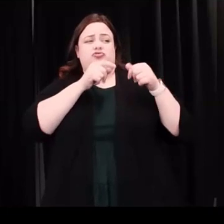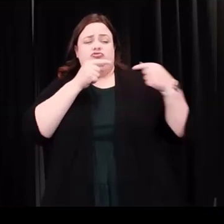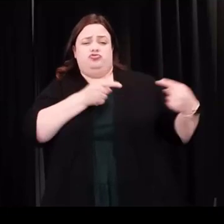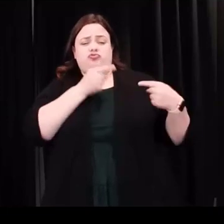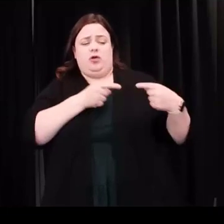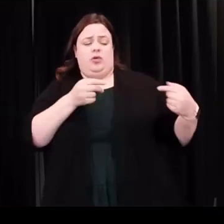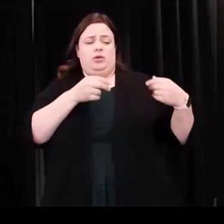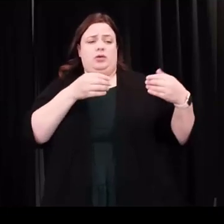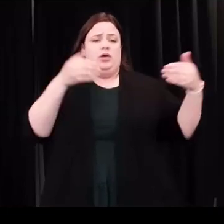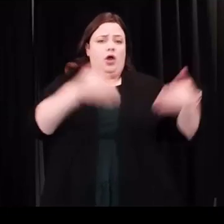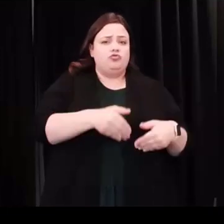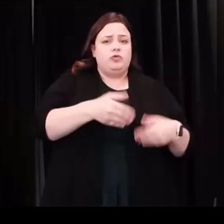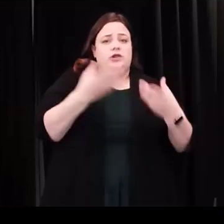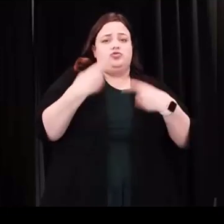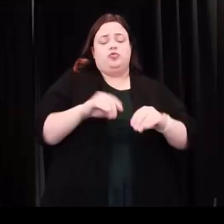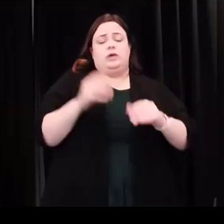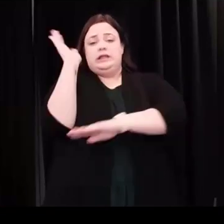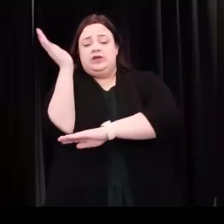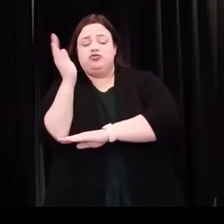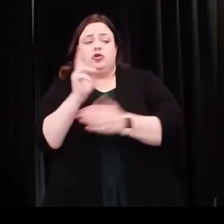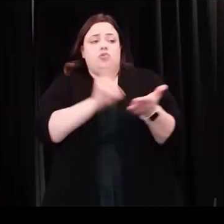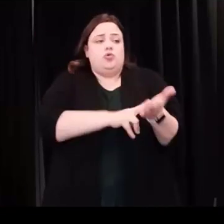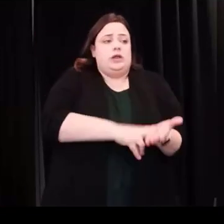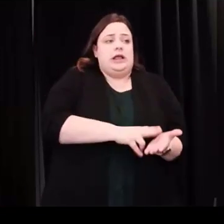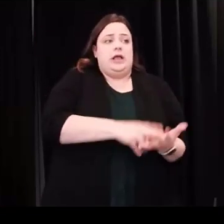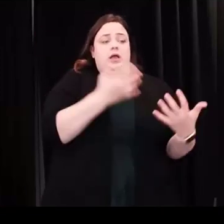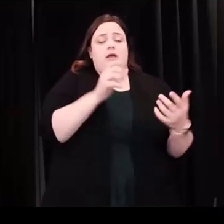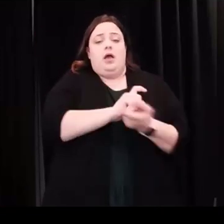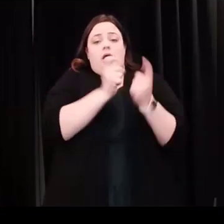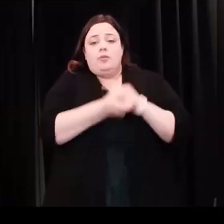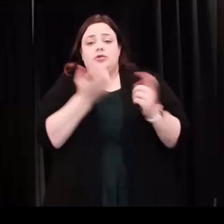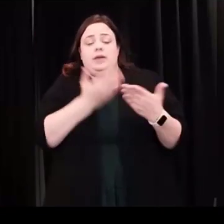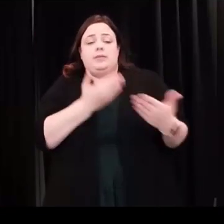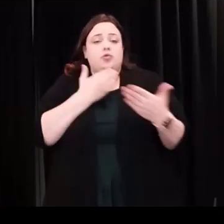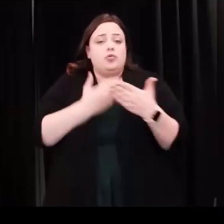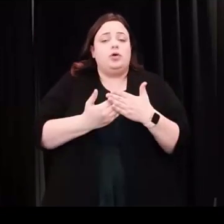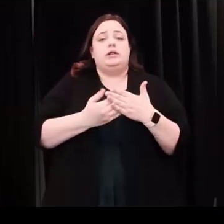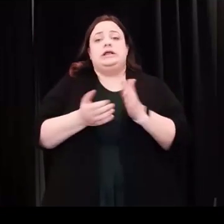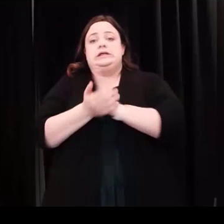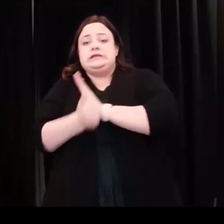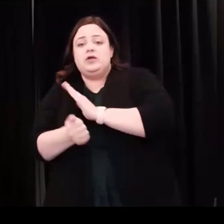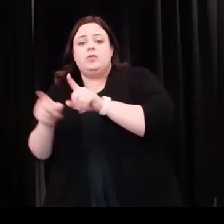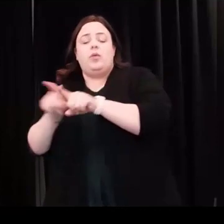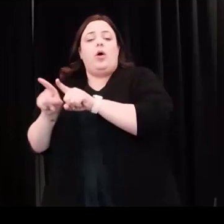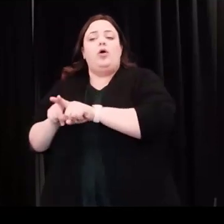note-taking accommodations might be good, some skills. But also maybe a recording device,